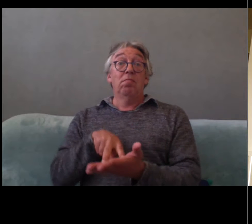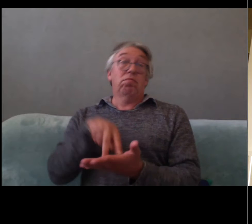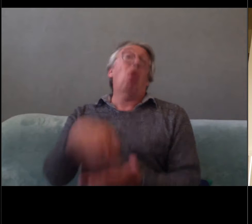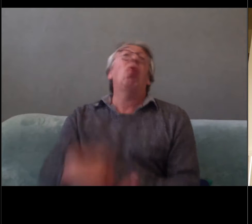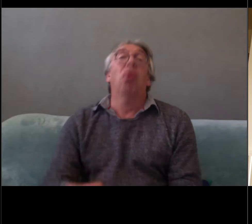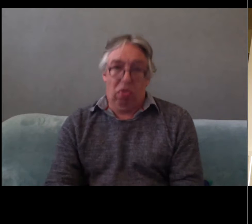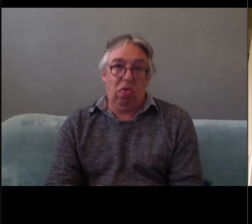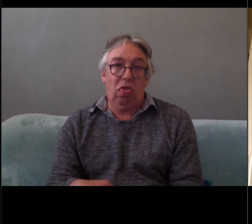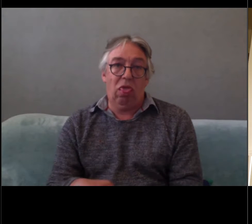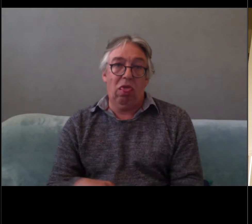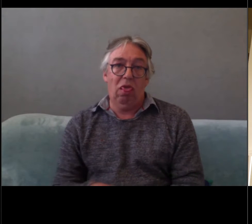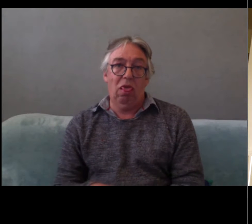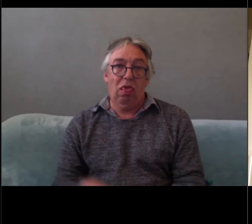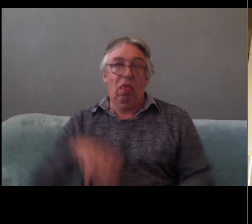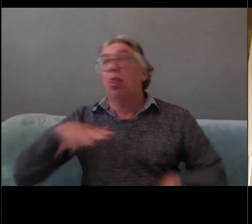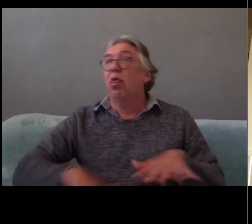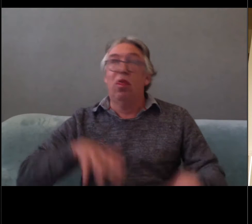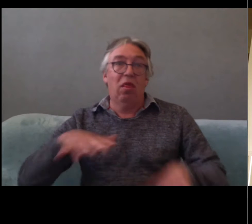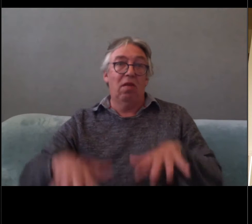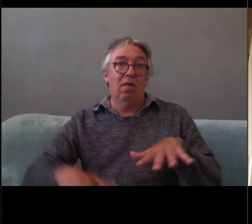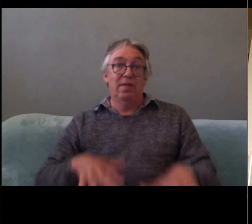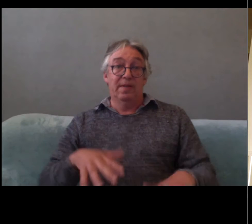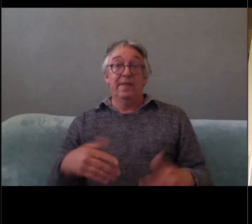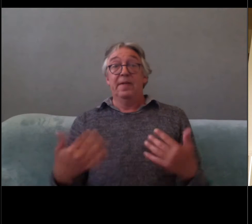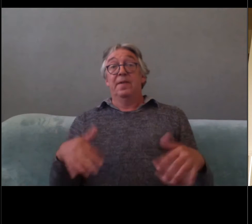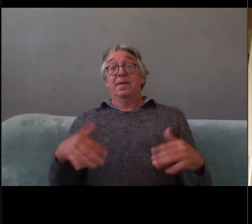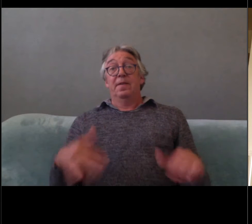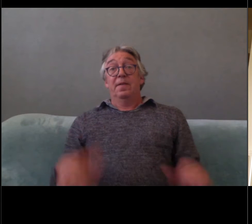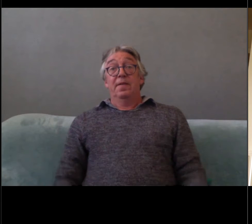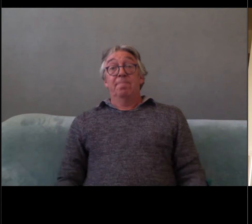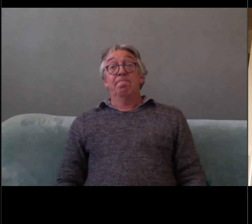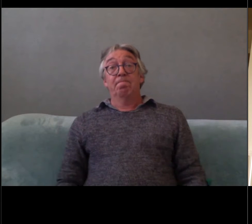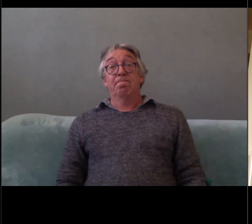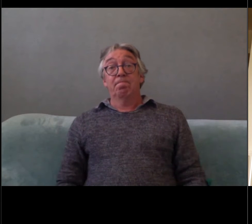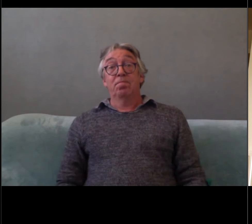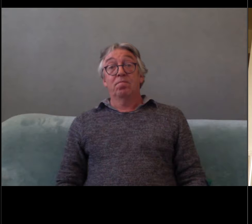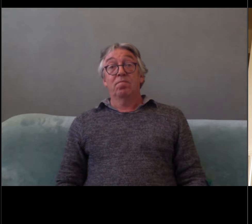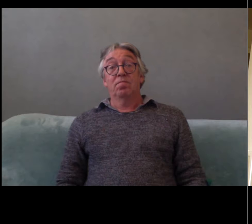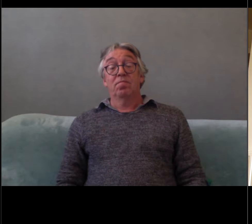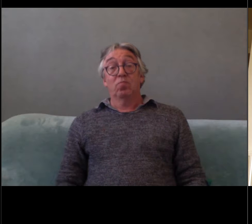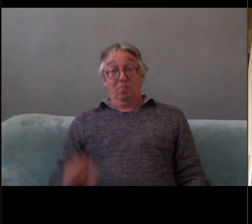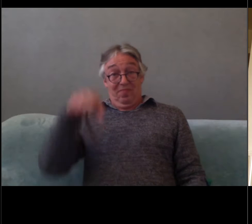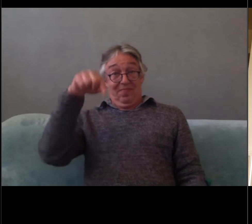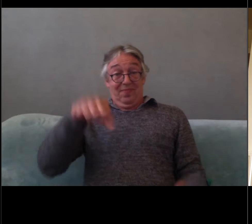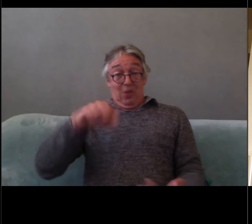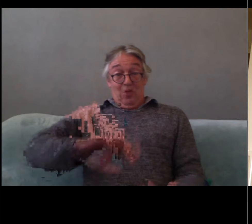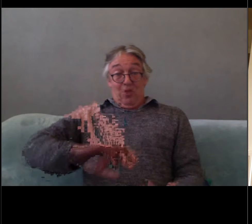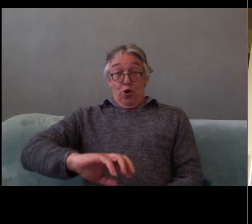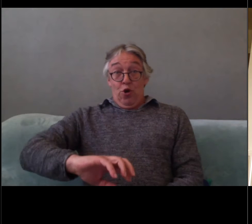This crisis is the deadliest crisis ever